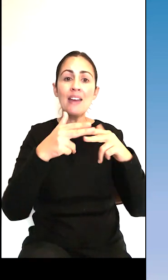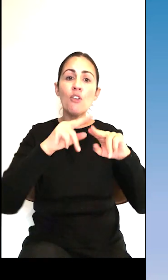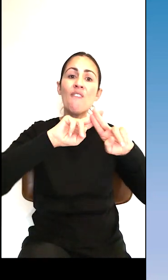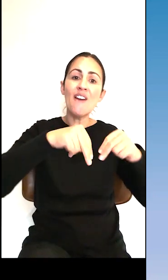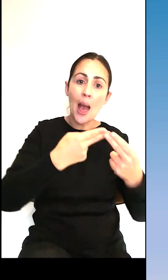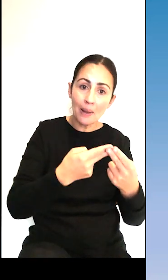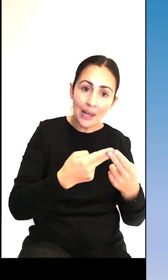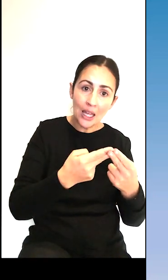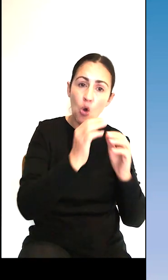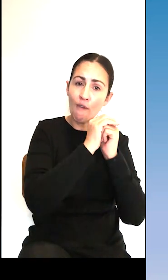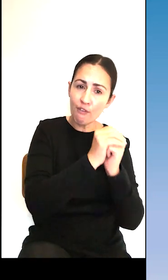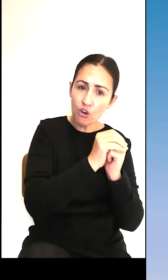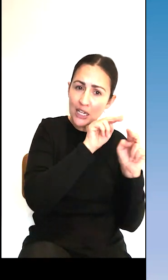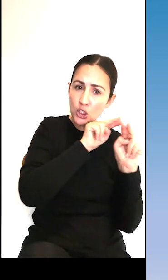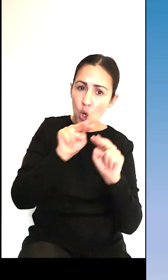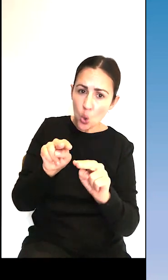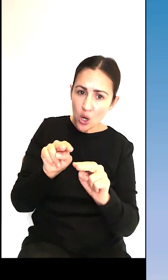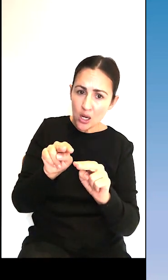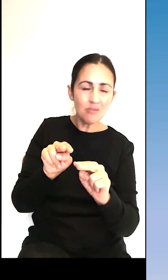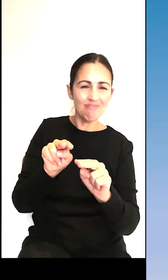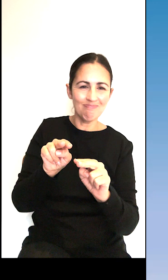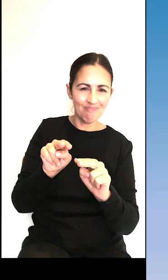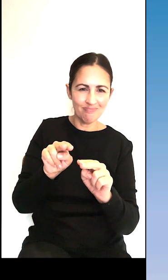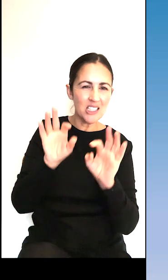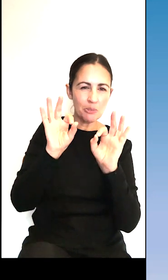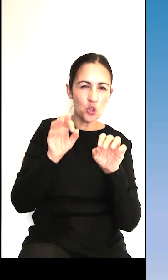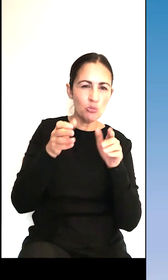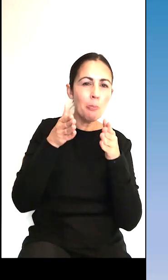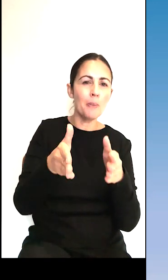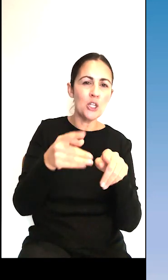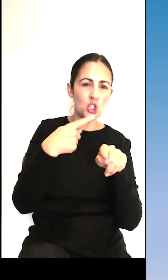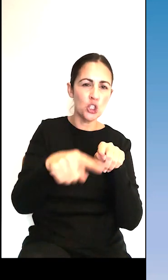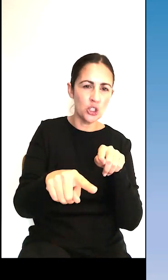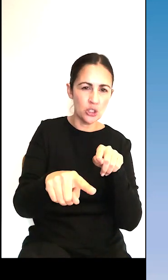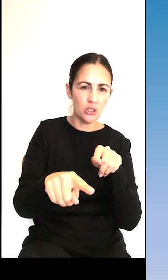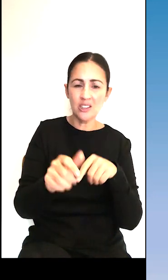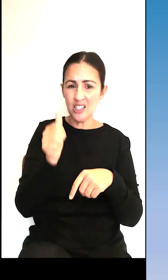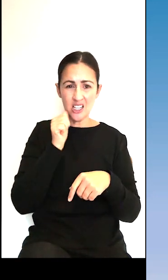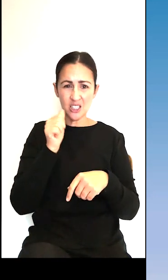person may actually be unconscious in some situations or not able to communicate, and then, that's that's why the